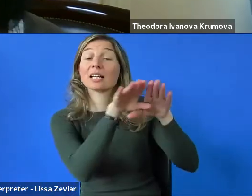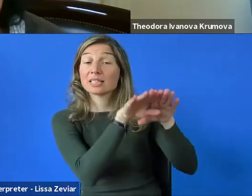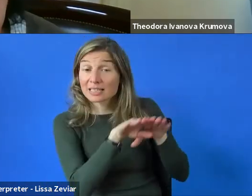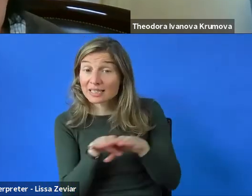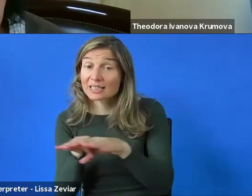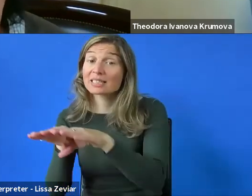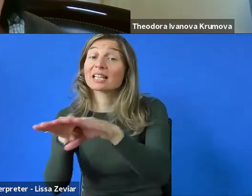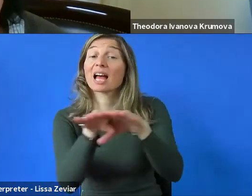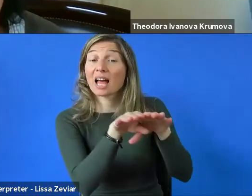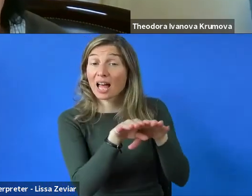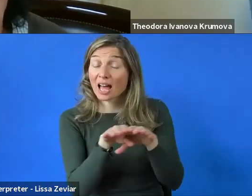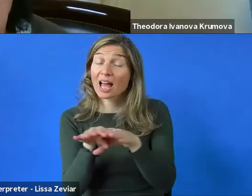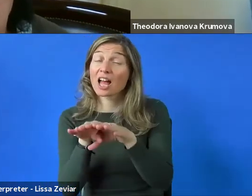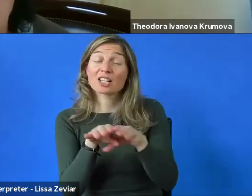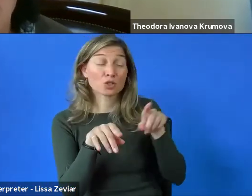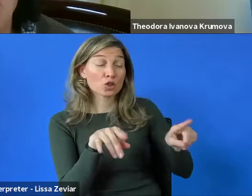When they consider it grave. MARINE: Yes.